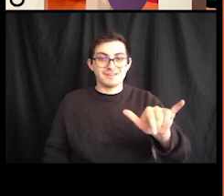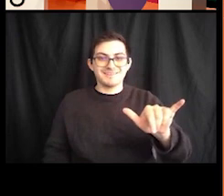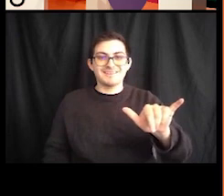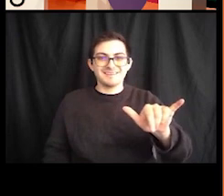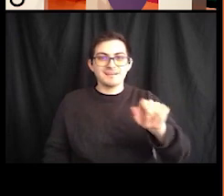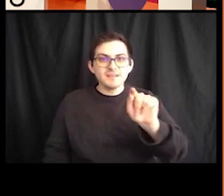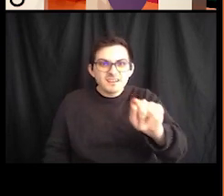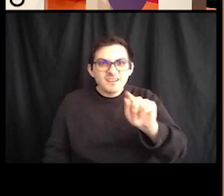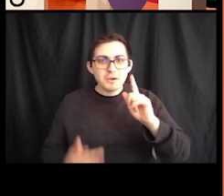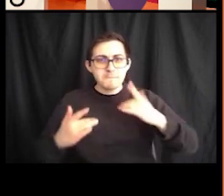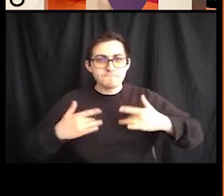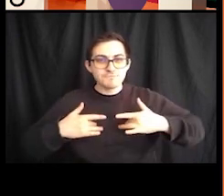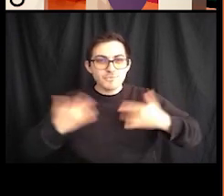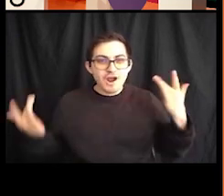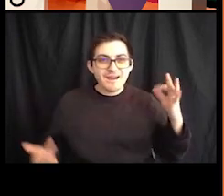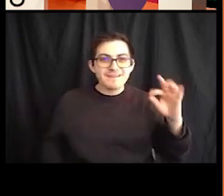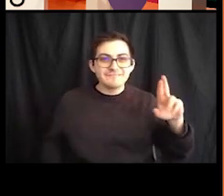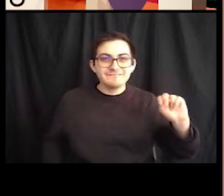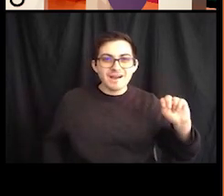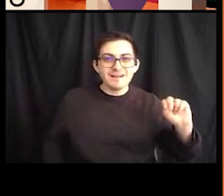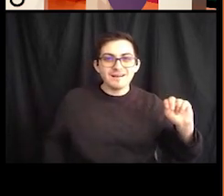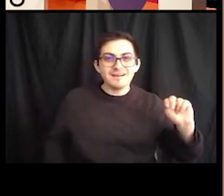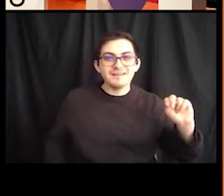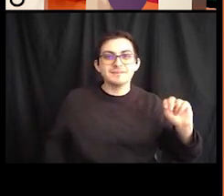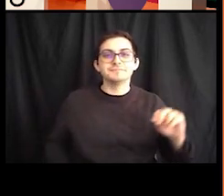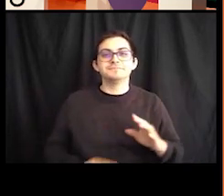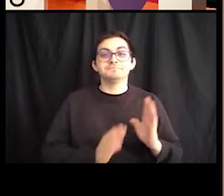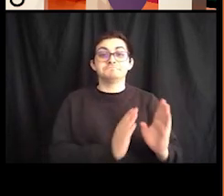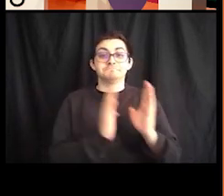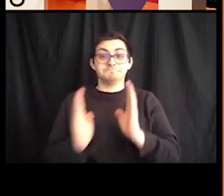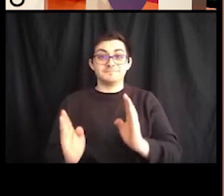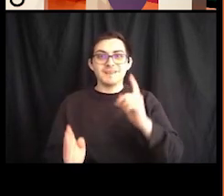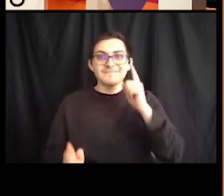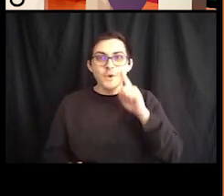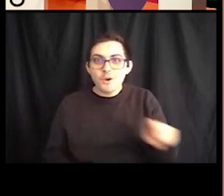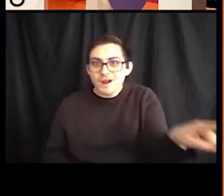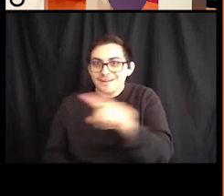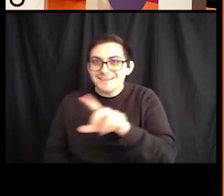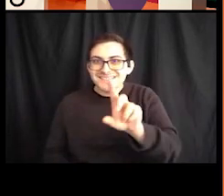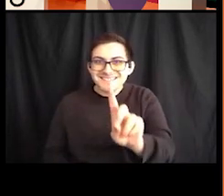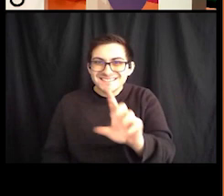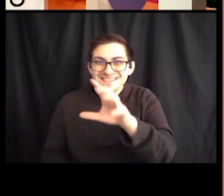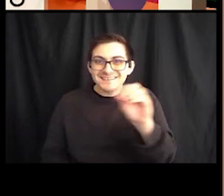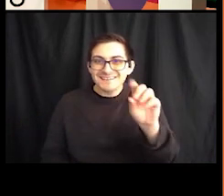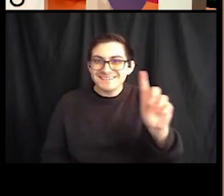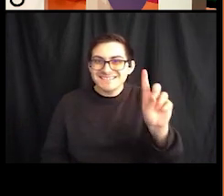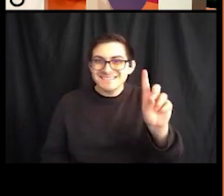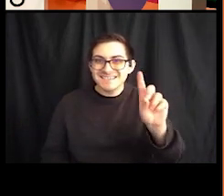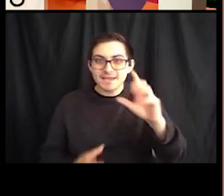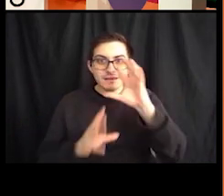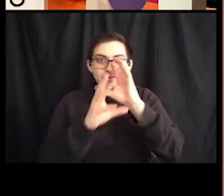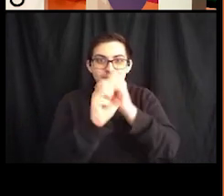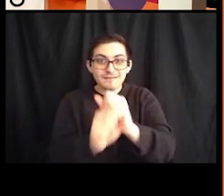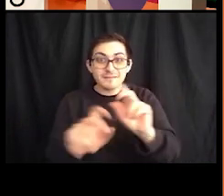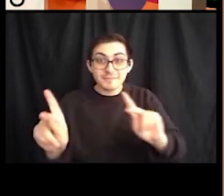And also for our adventure loving and D&D loving gamers, we've got monster manual by Alana Louise. I love this one.